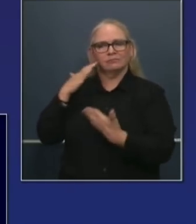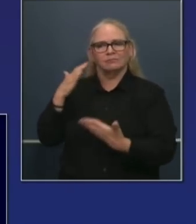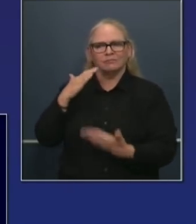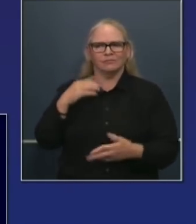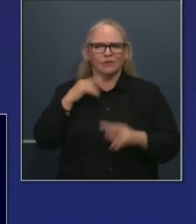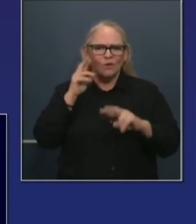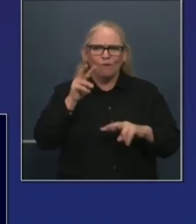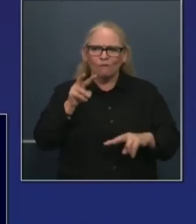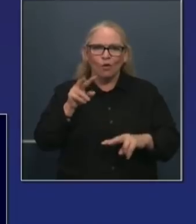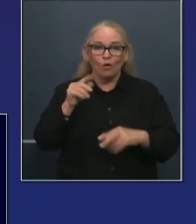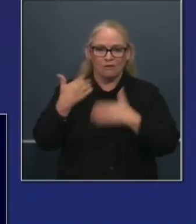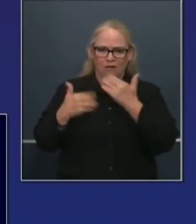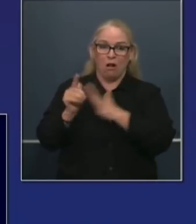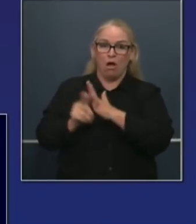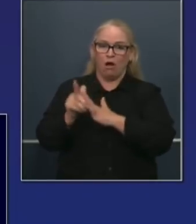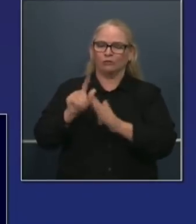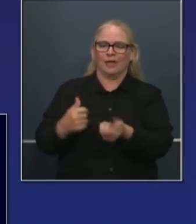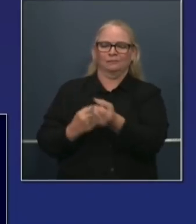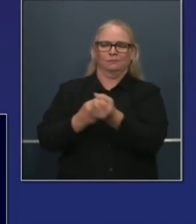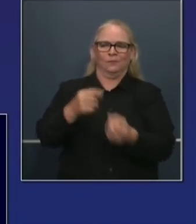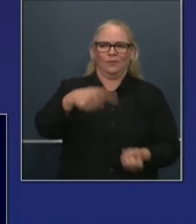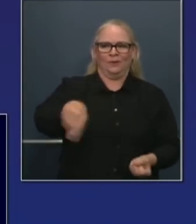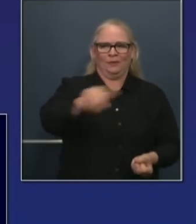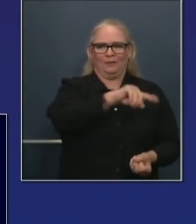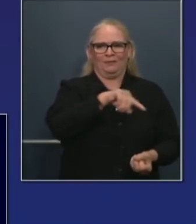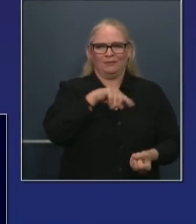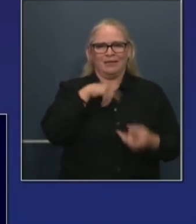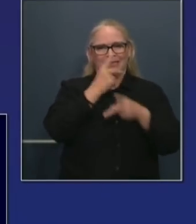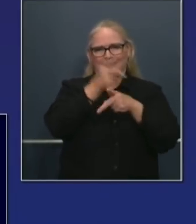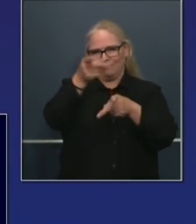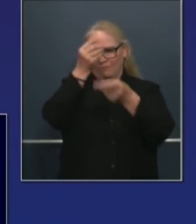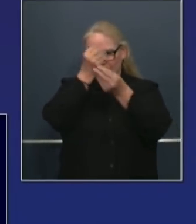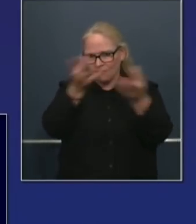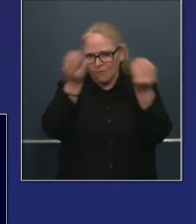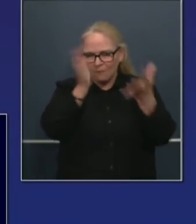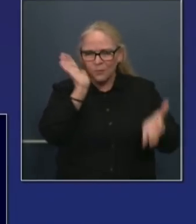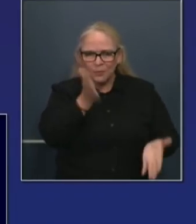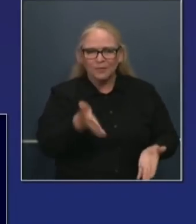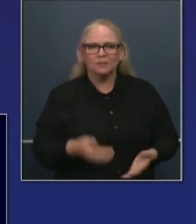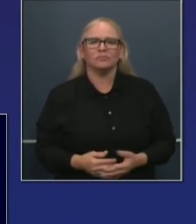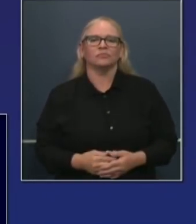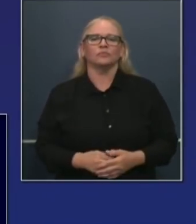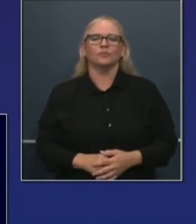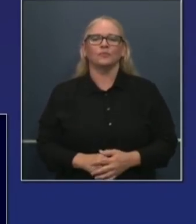COLLABORATION IN THE LEGISLATURE AND WE LOOK FORWARD